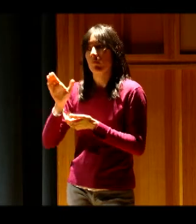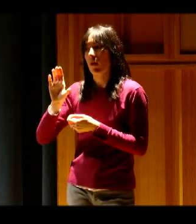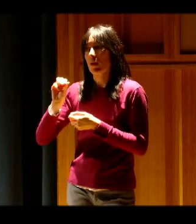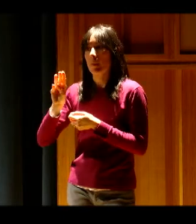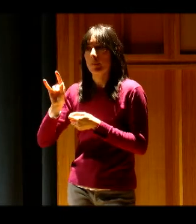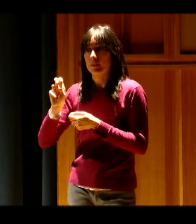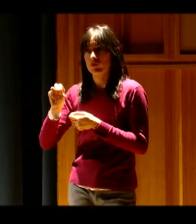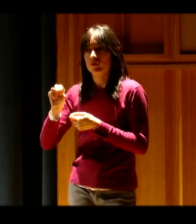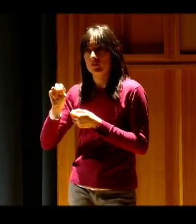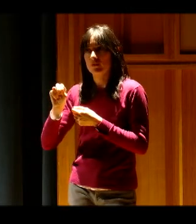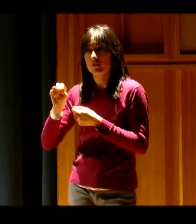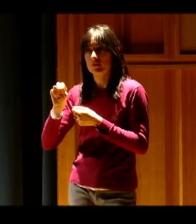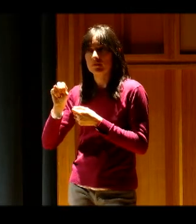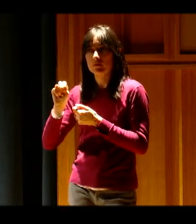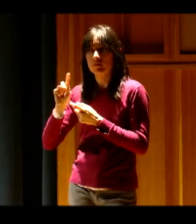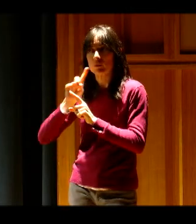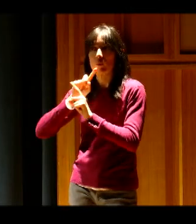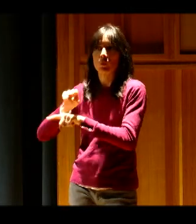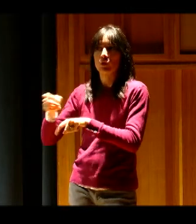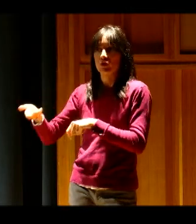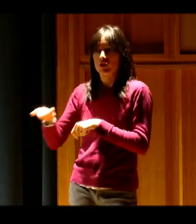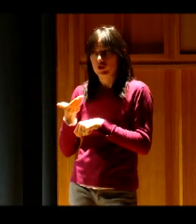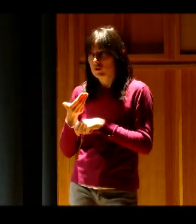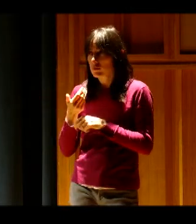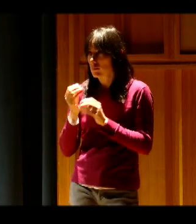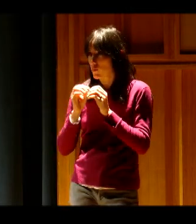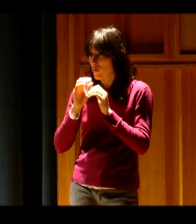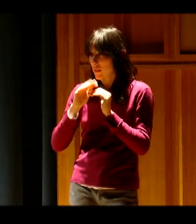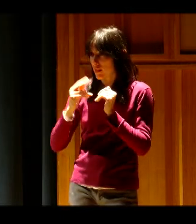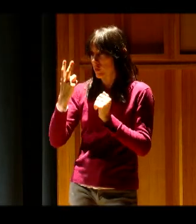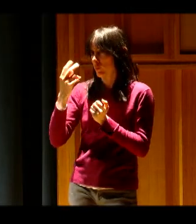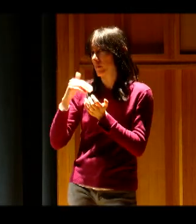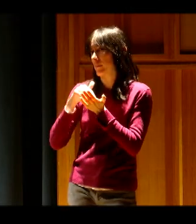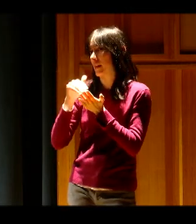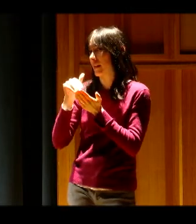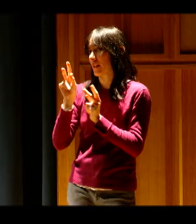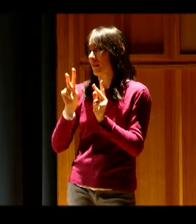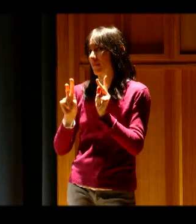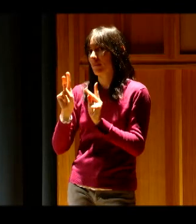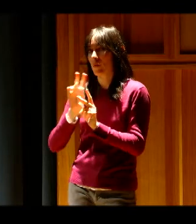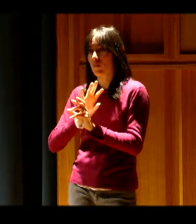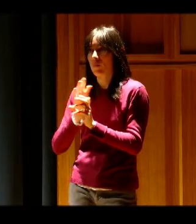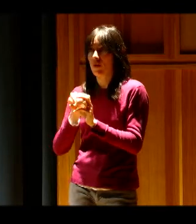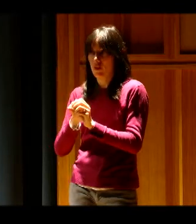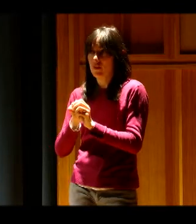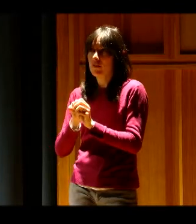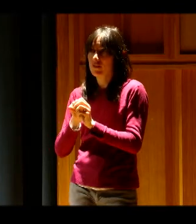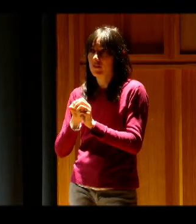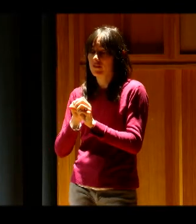invitation and well over two million people took part in it, which absolutely amazed us.